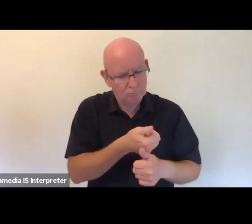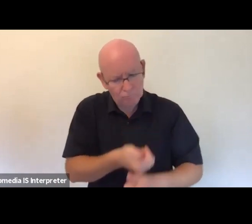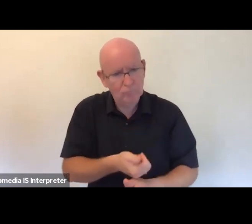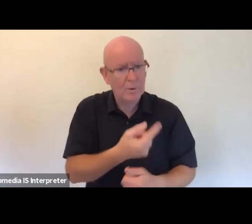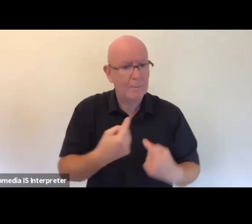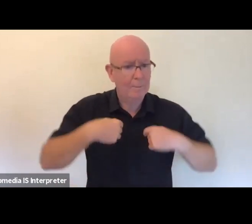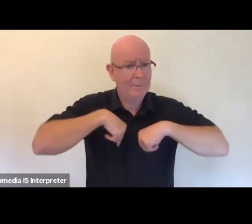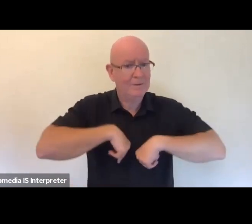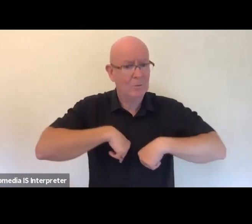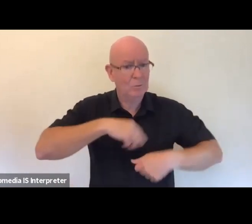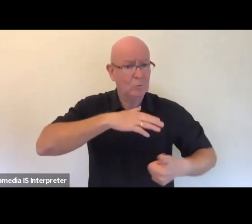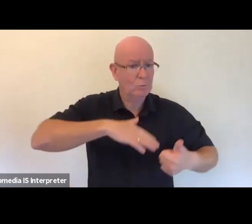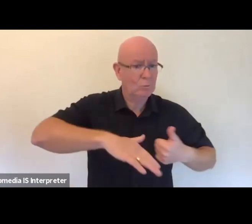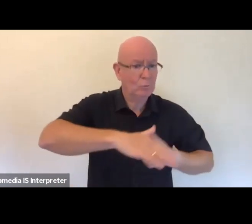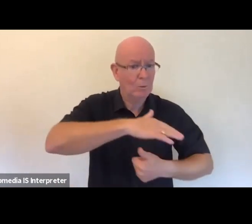working with minister of health.